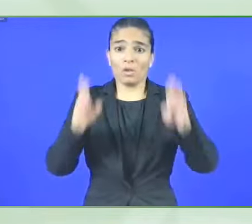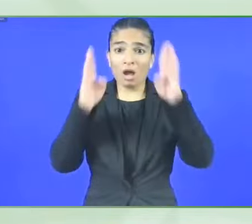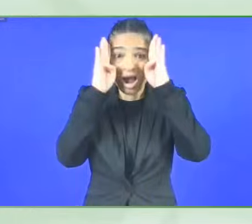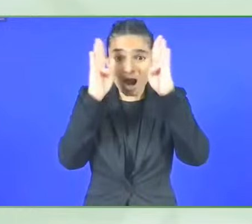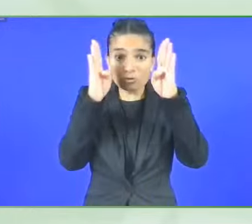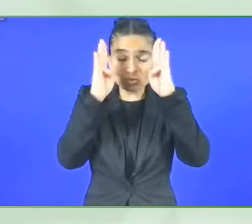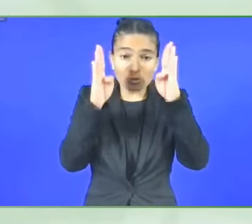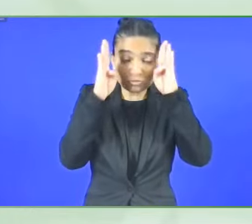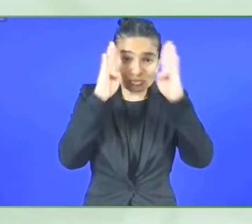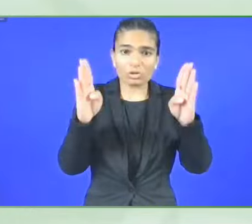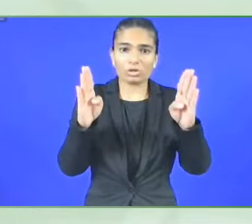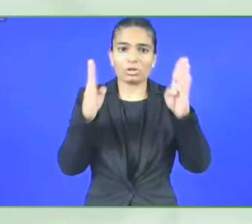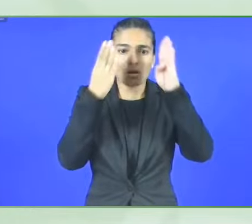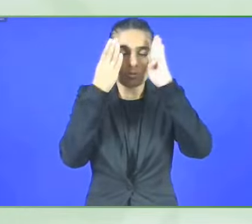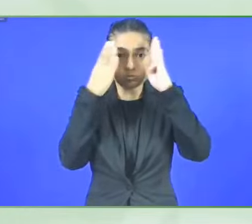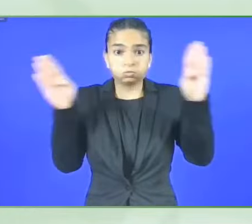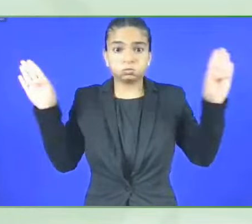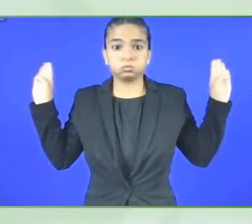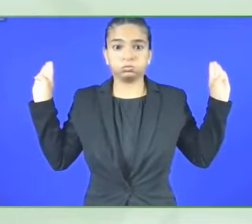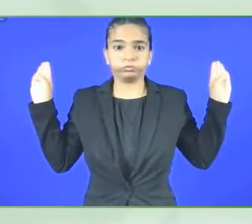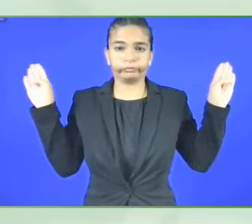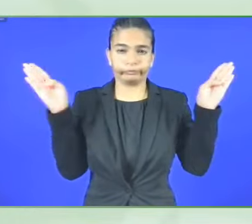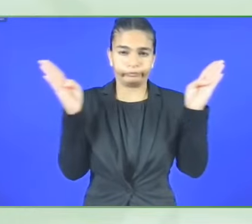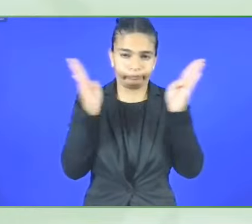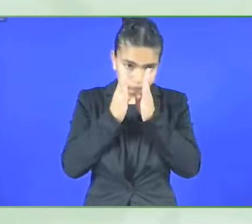I think.